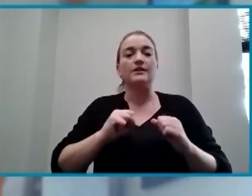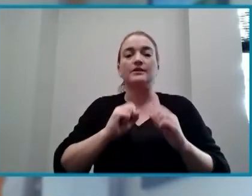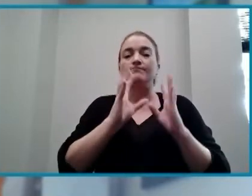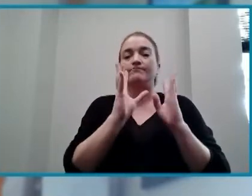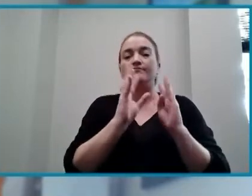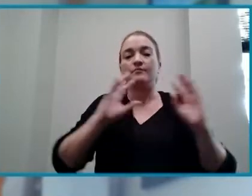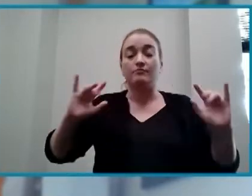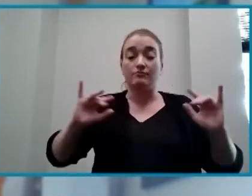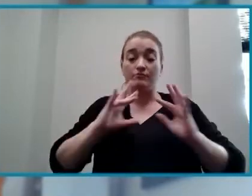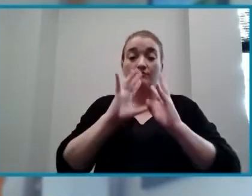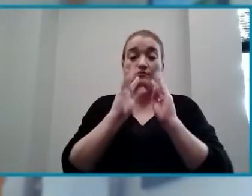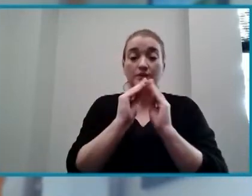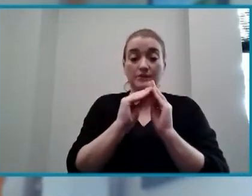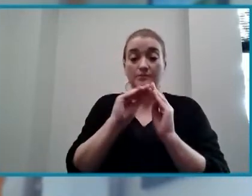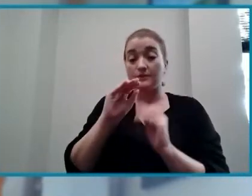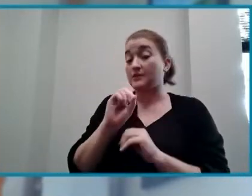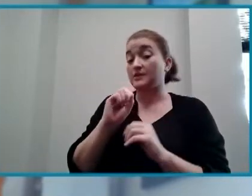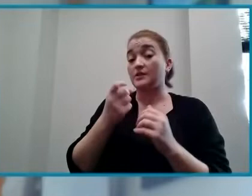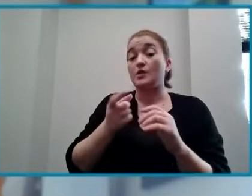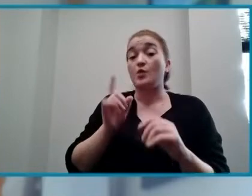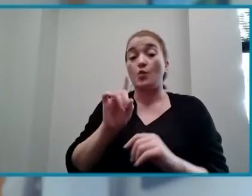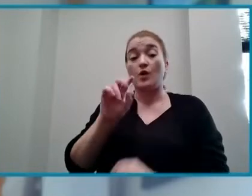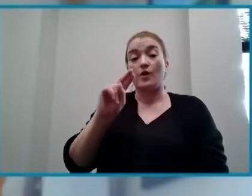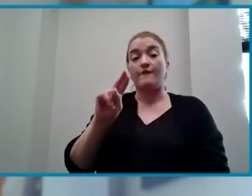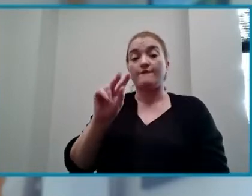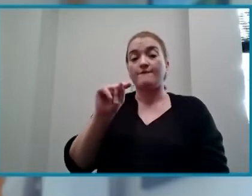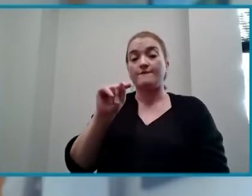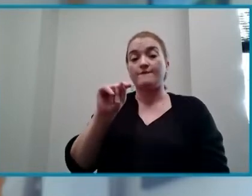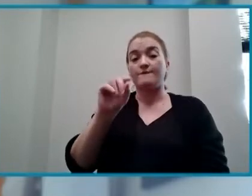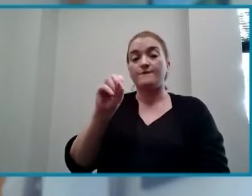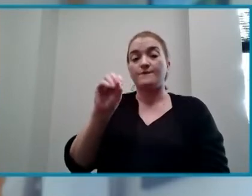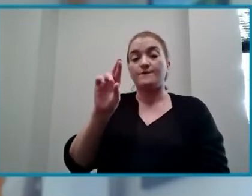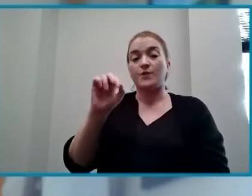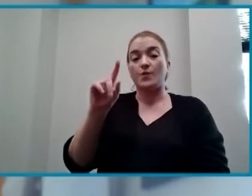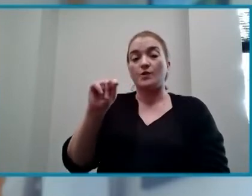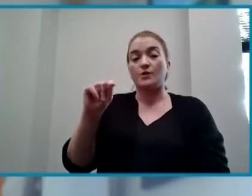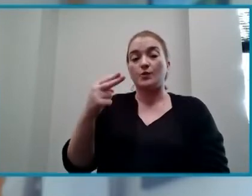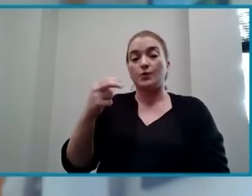And, uh, there was a speaker there talking about, if you want to do work with military veterans,